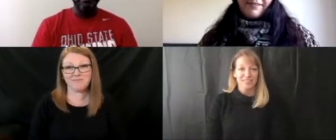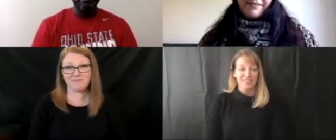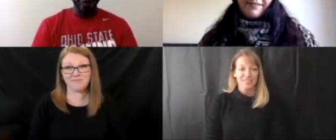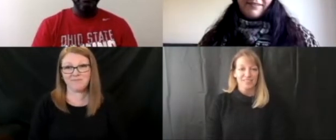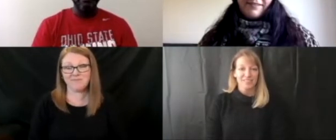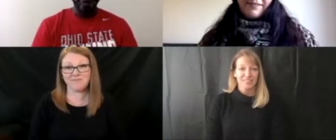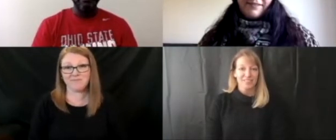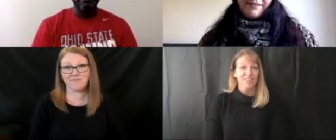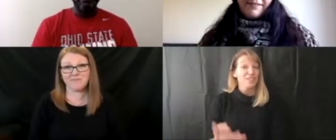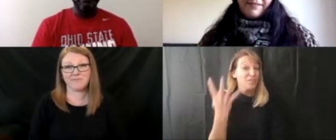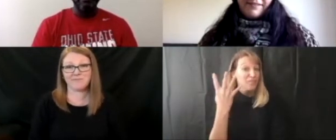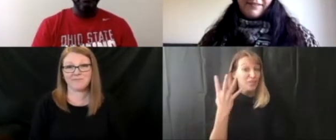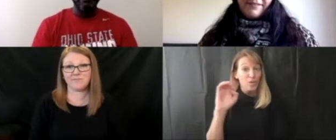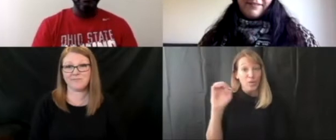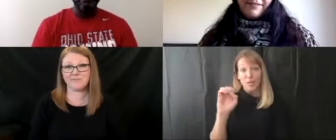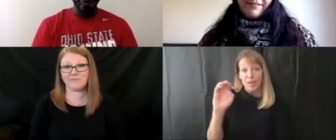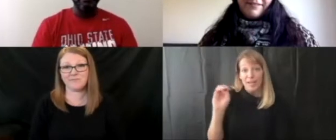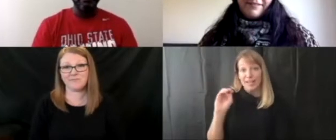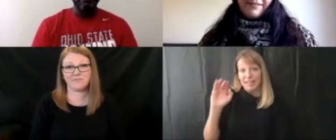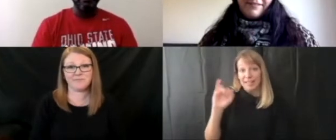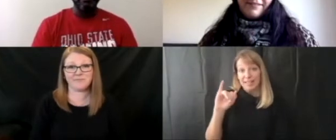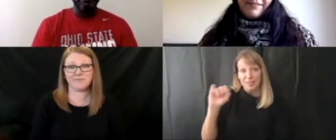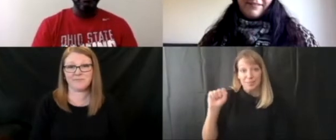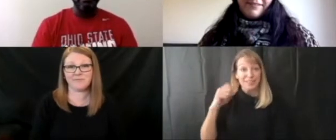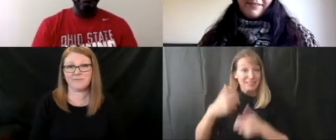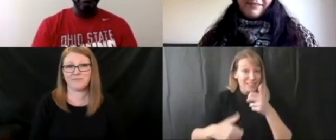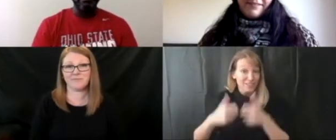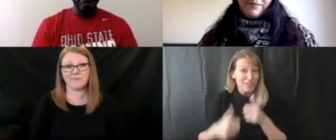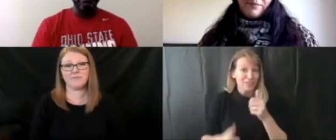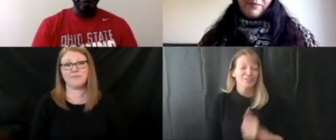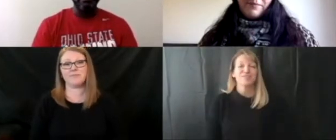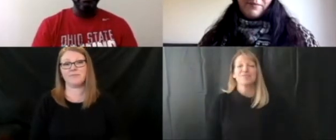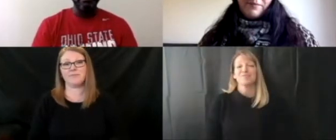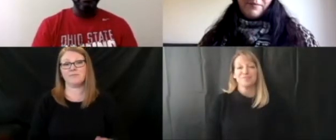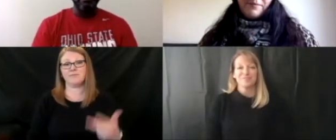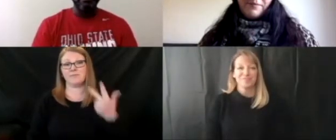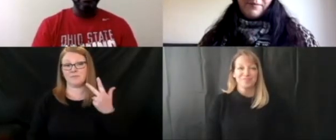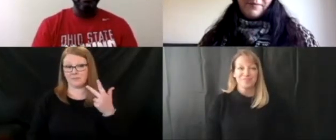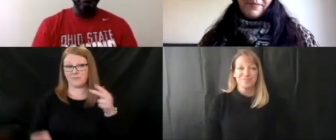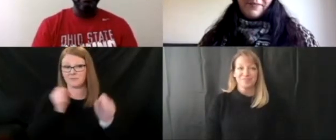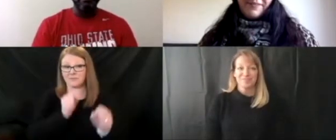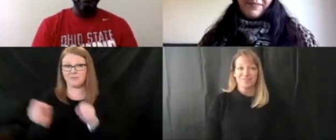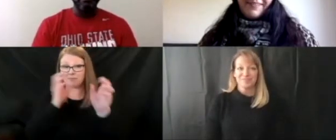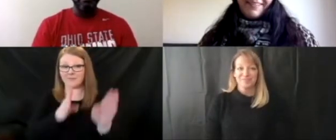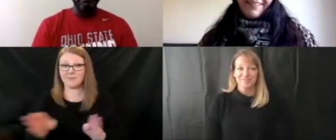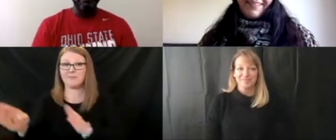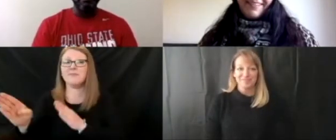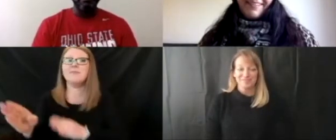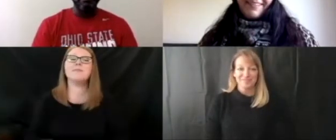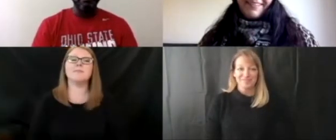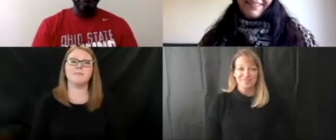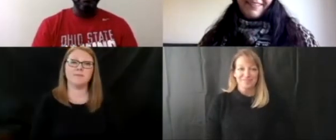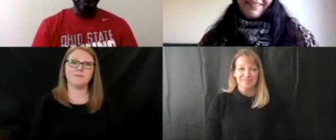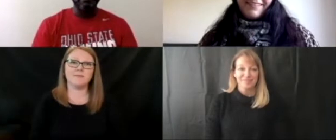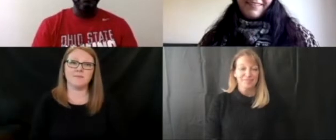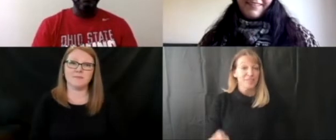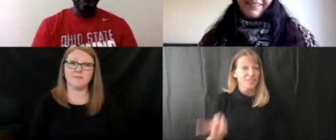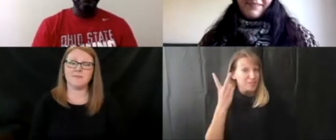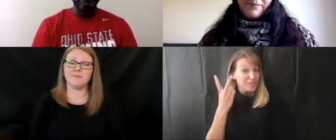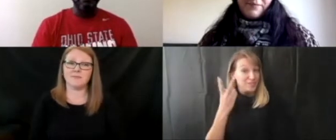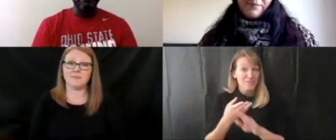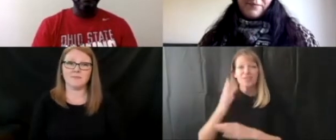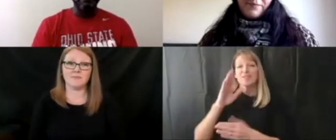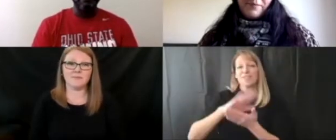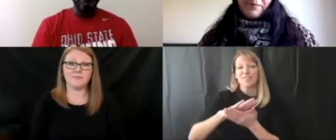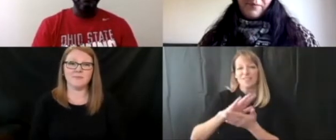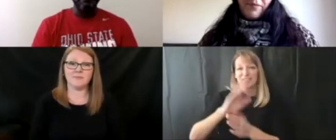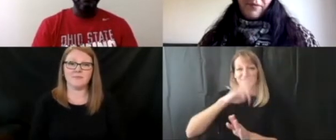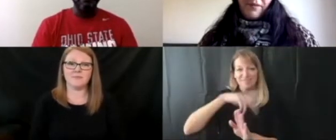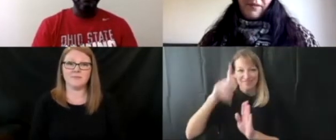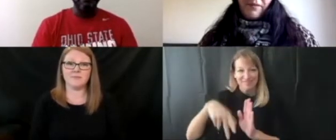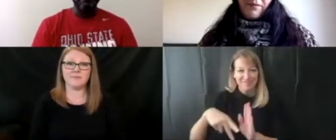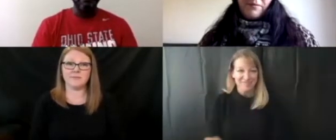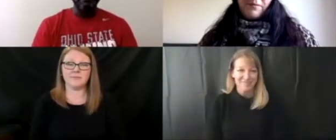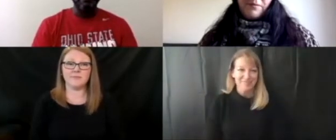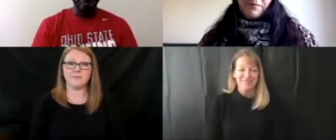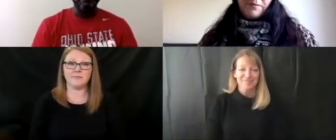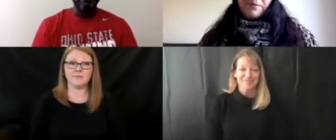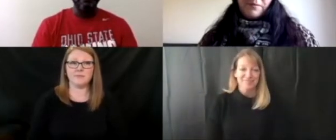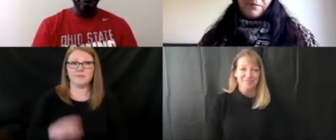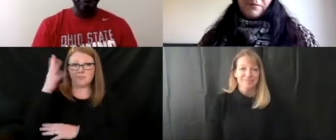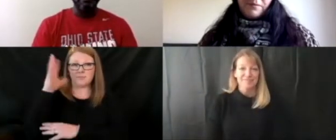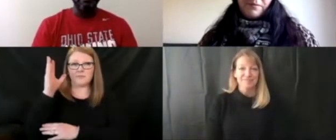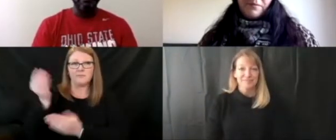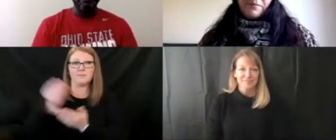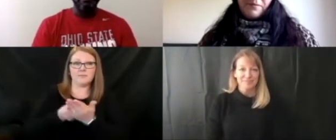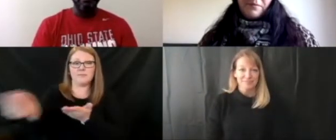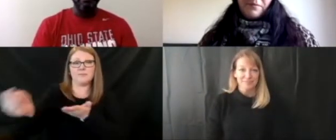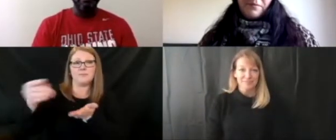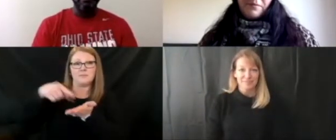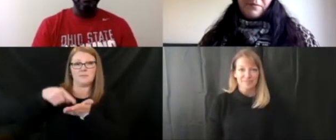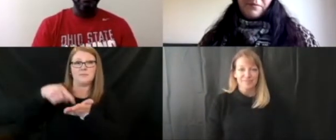four emis issues three strategic plans two after-school programs and an invoice for a tree